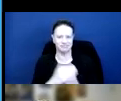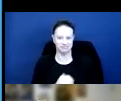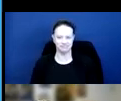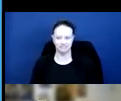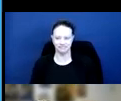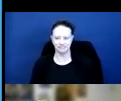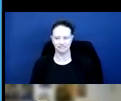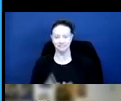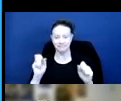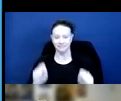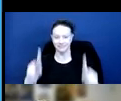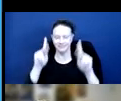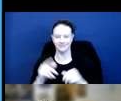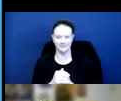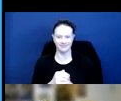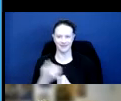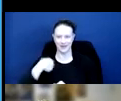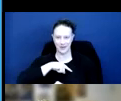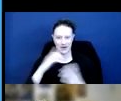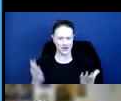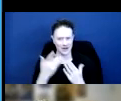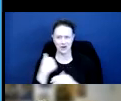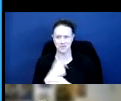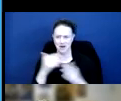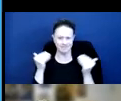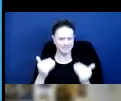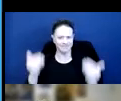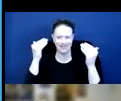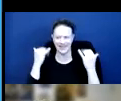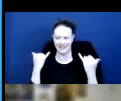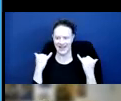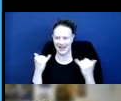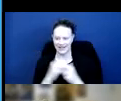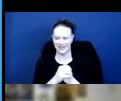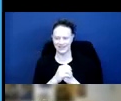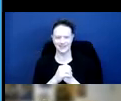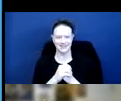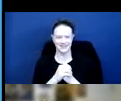All right, we're here, we’re here. We're doing it. Now comes Latricia Tillman.